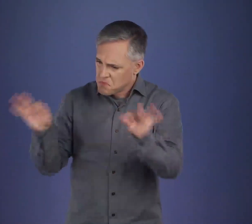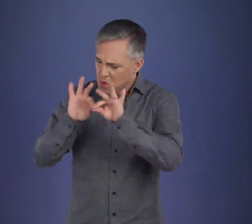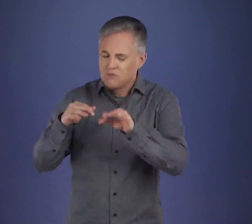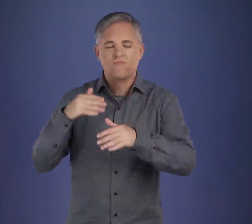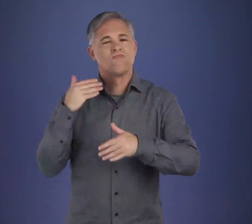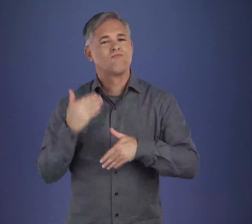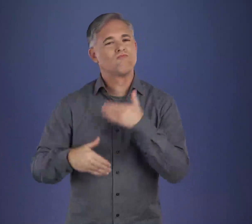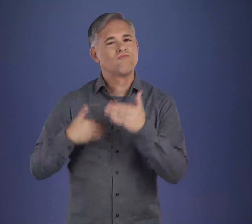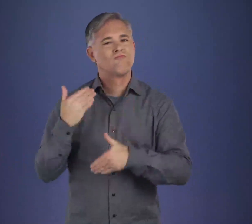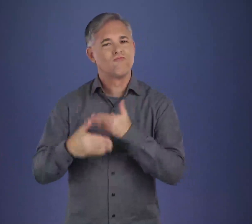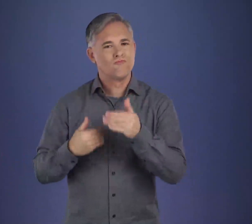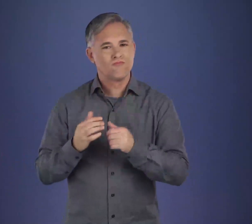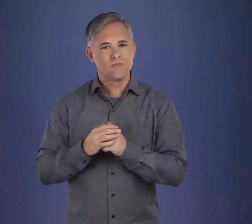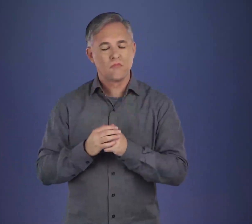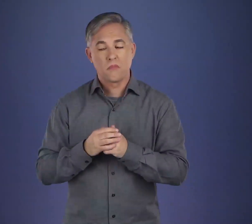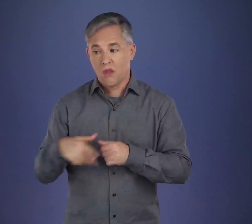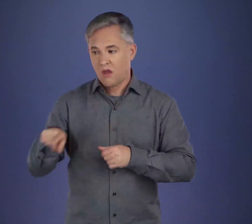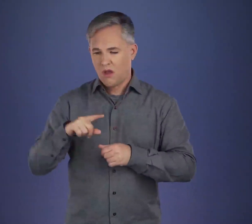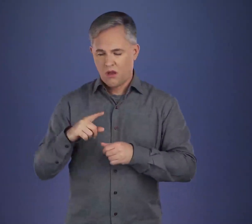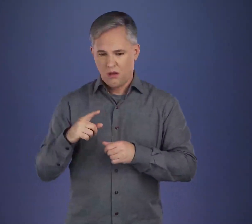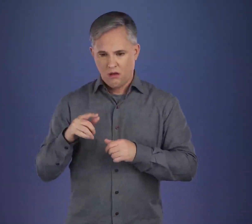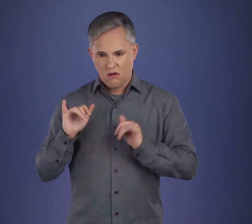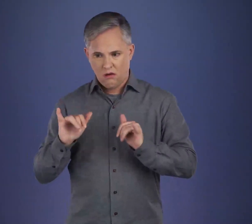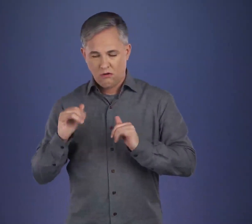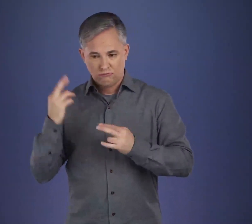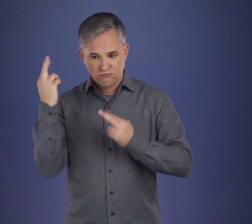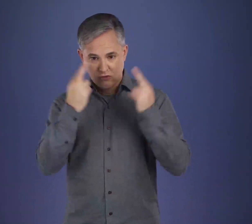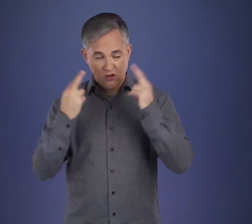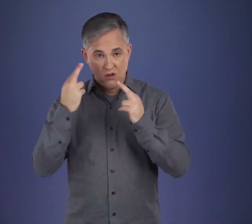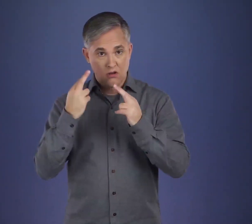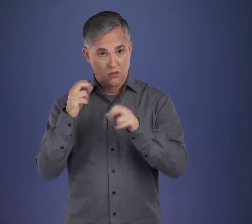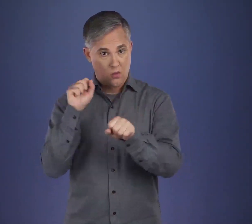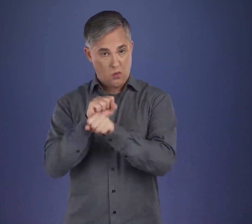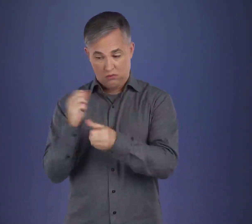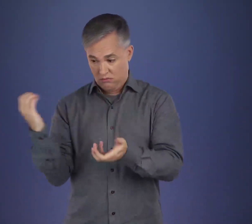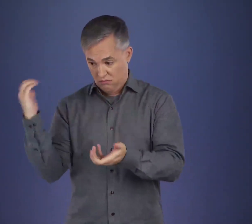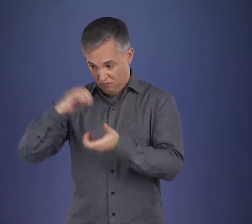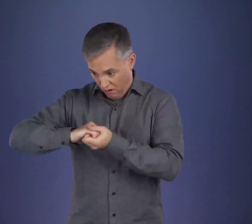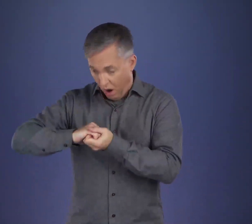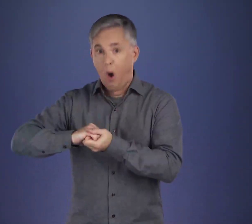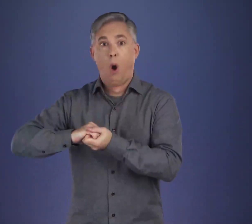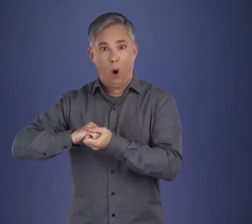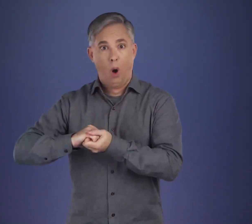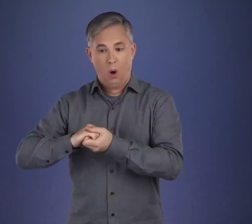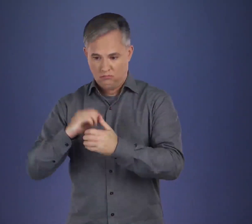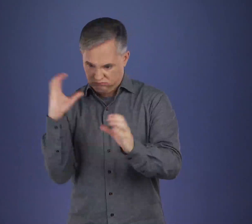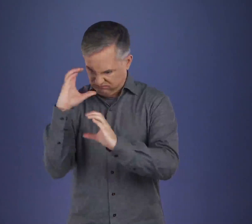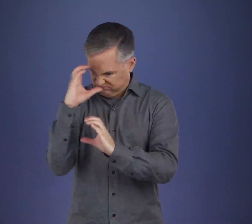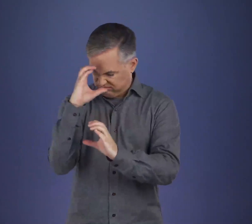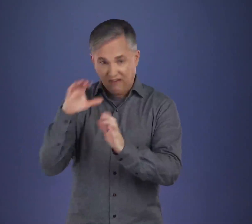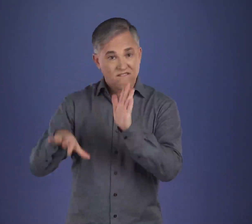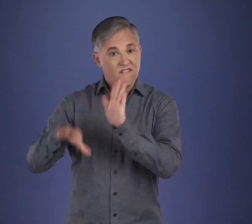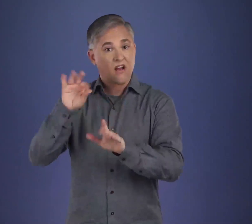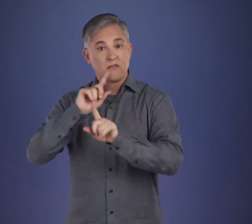then all of them would feel bound to devote themselves solely to the relief of cancer.